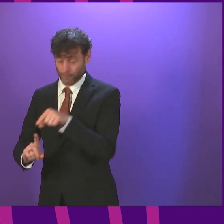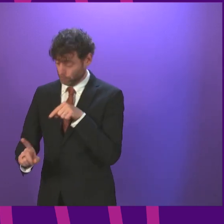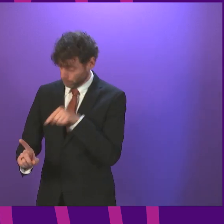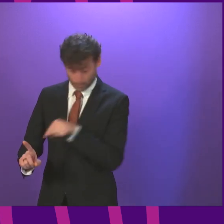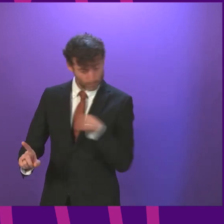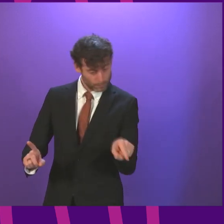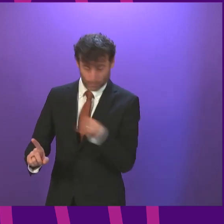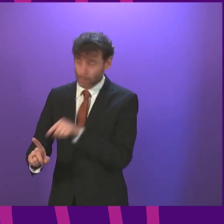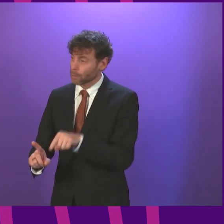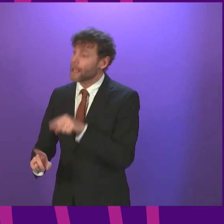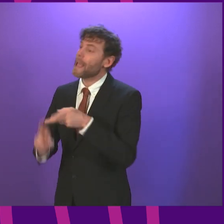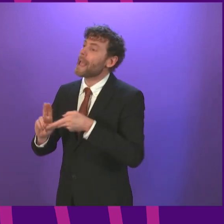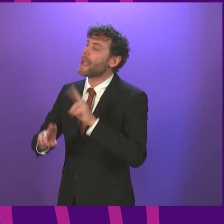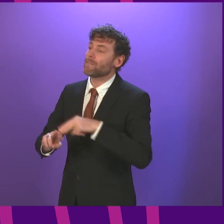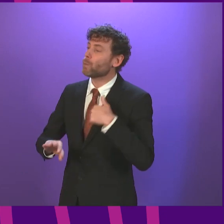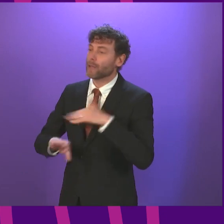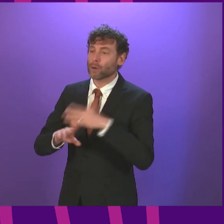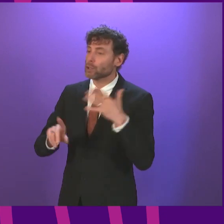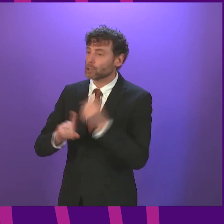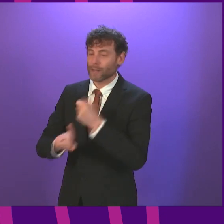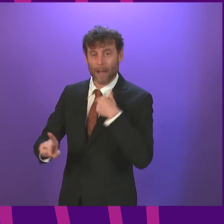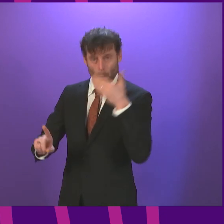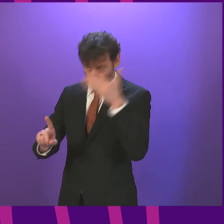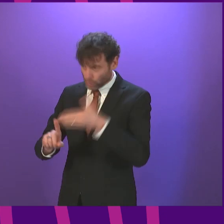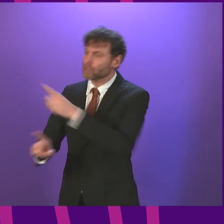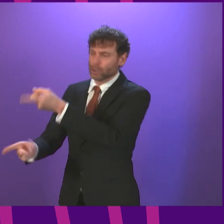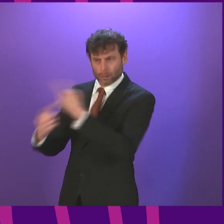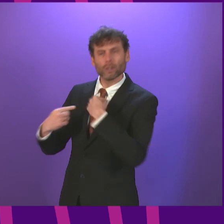make sure that they hold us to account on.